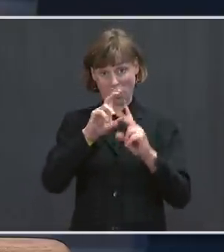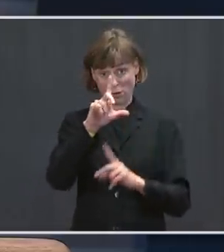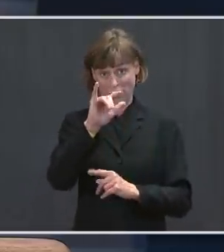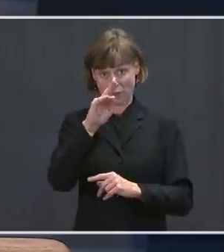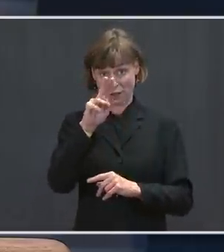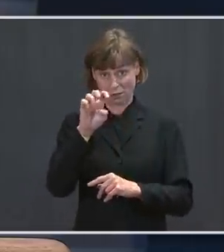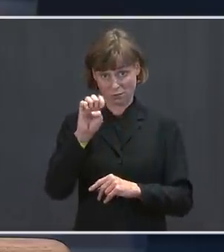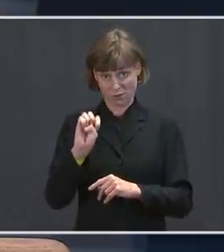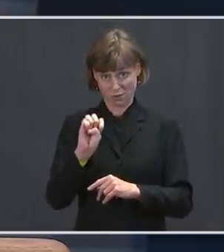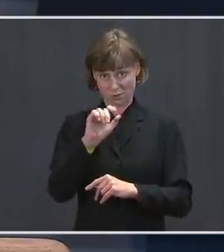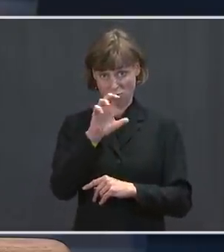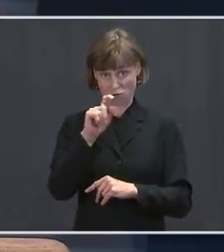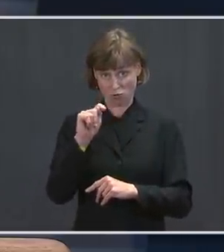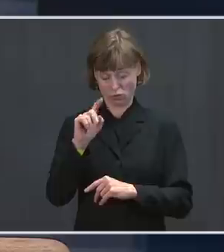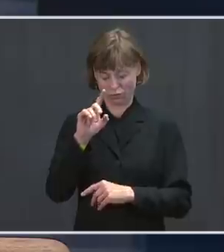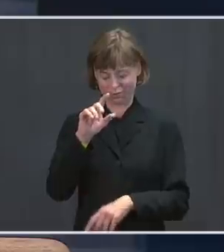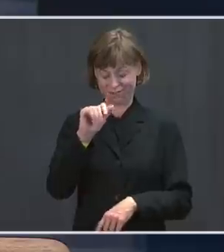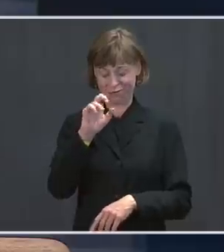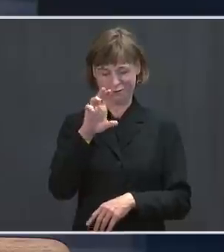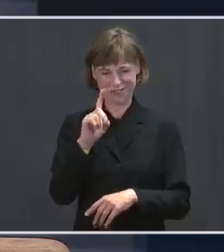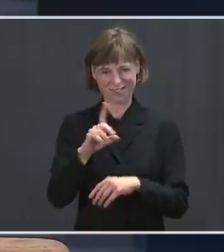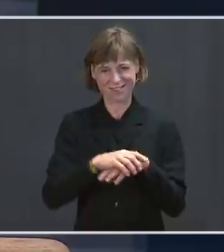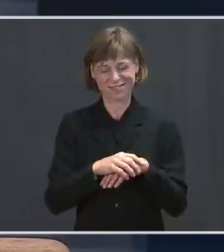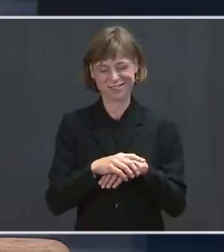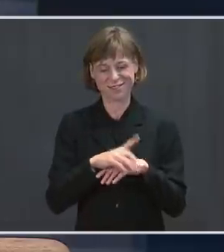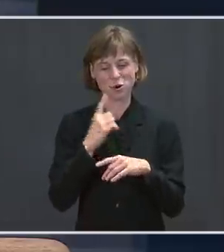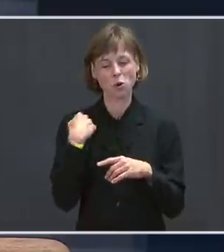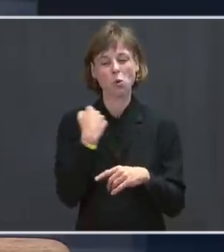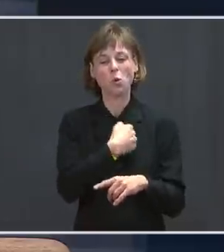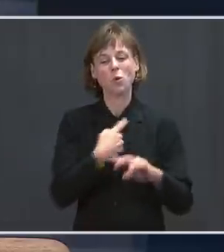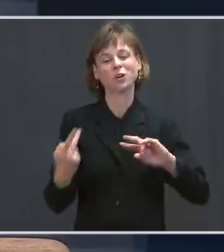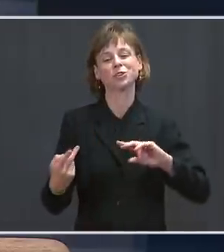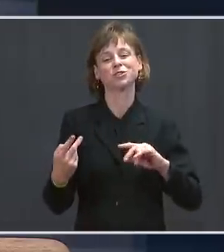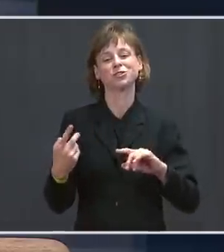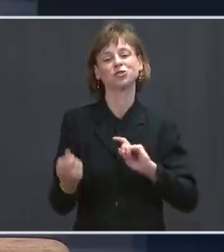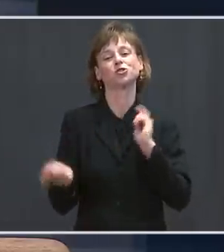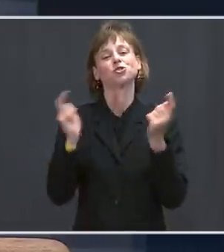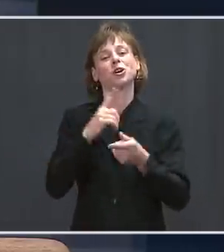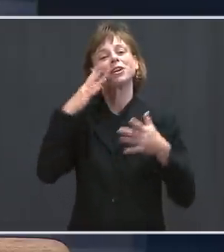in April. We've reversed the decision to leave the World Health Organization.